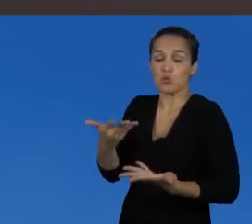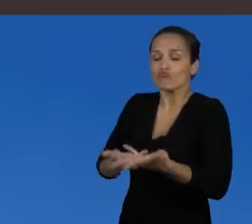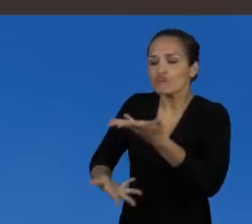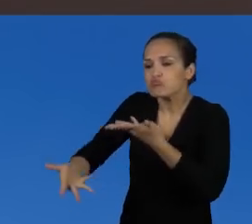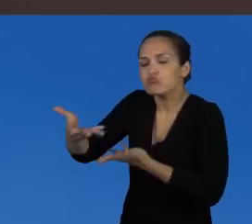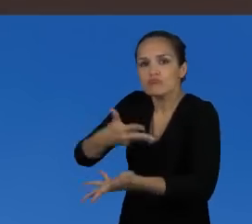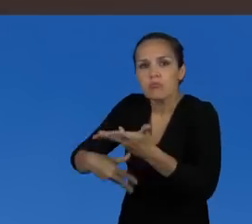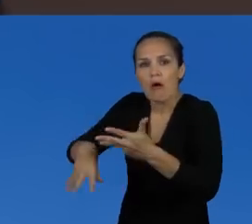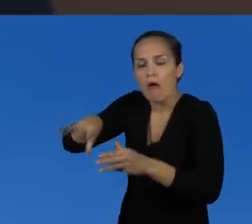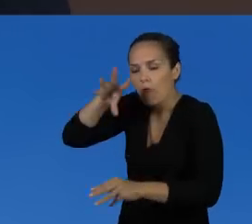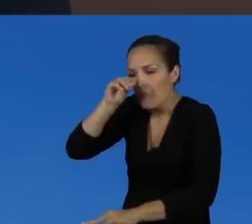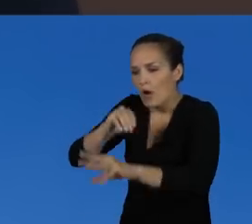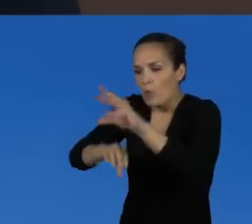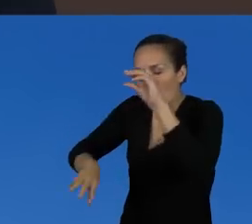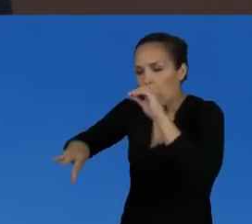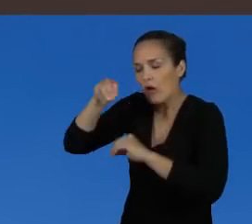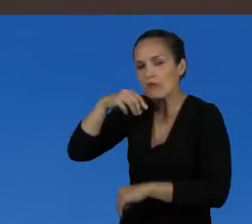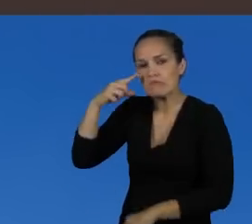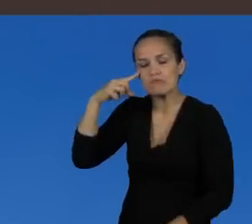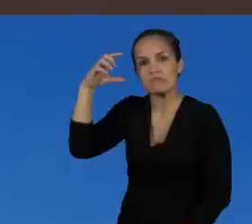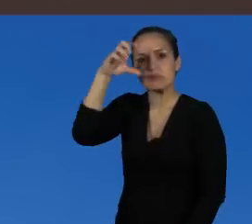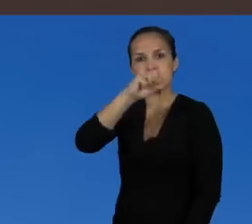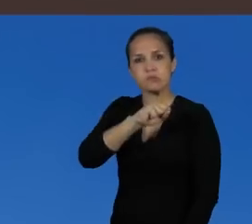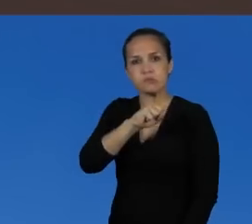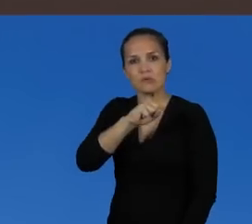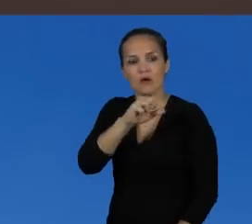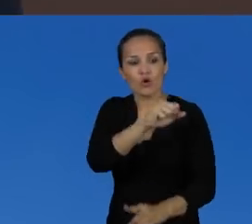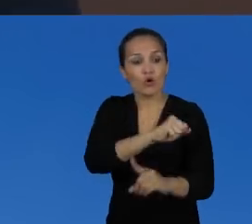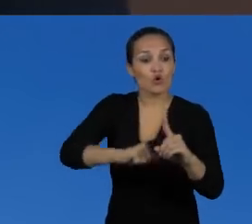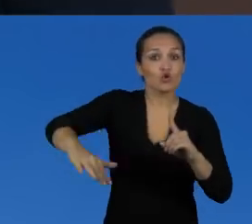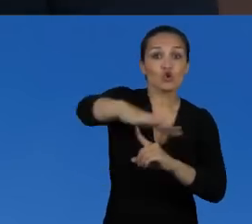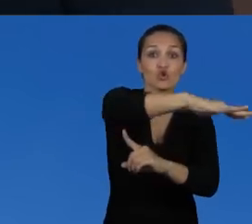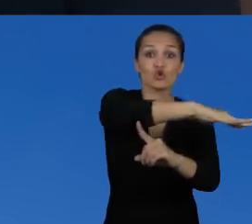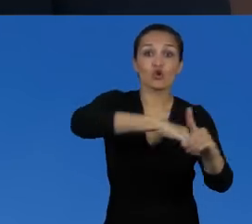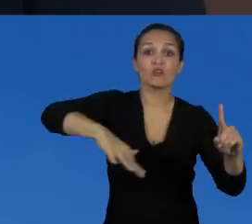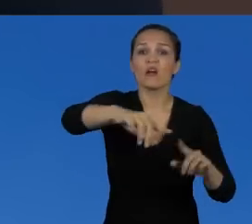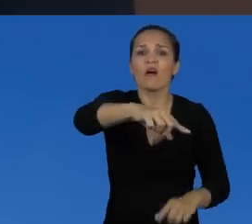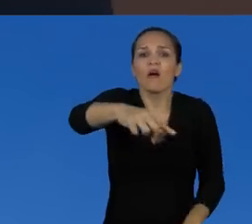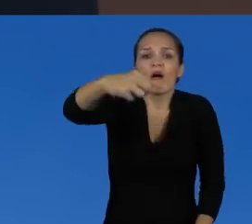and with them, I have learned that to live in a society that sees gender